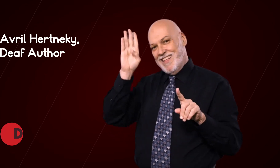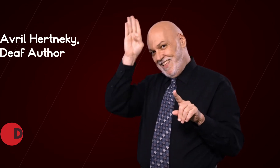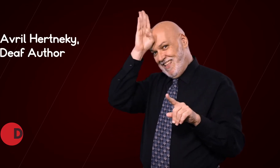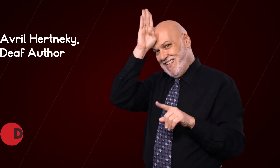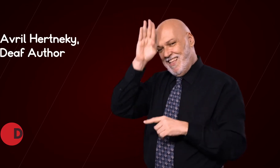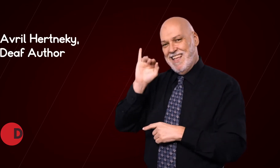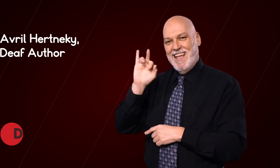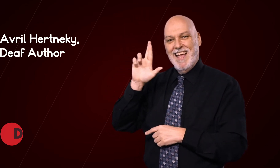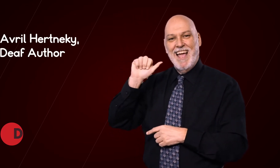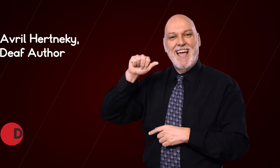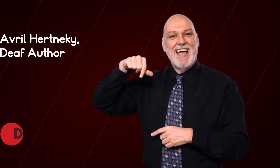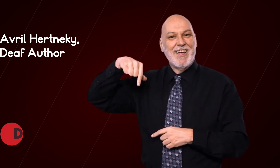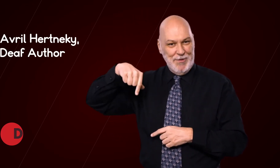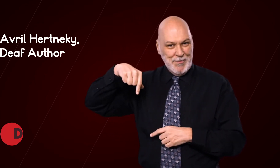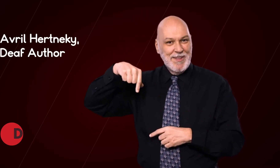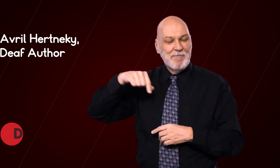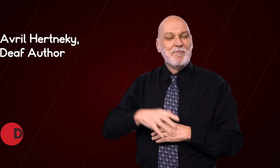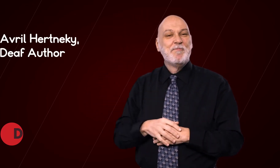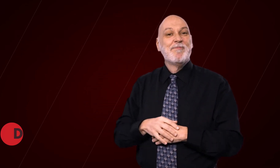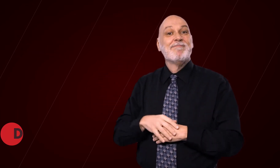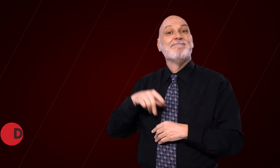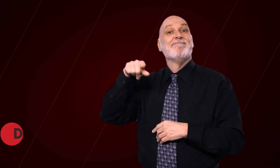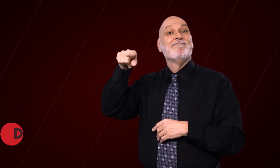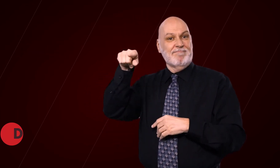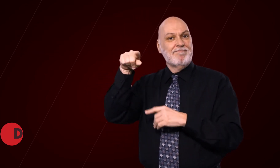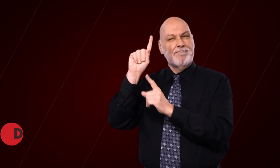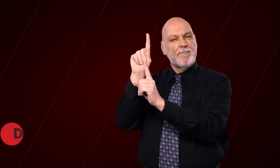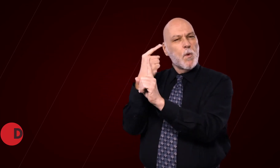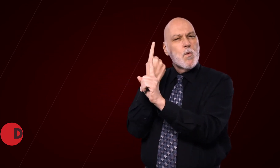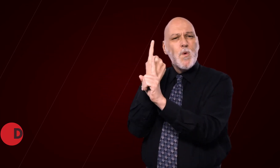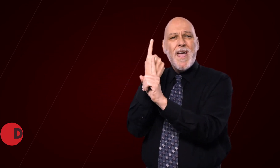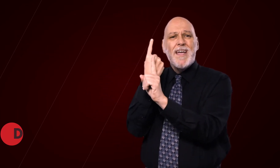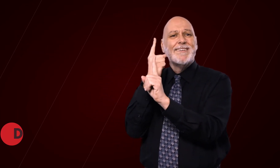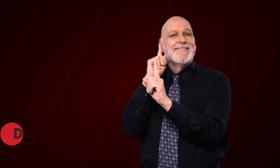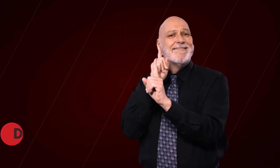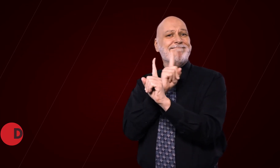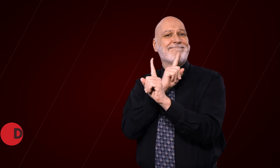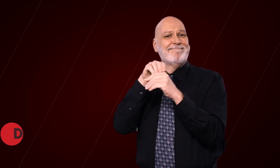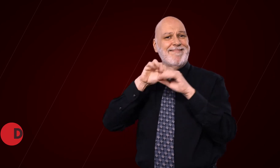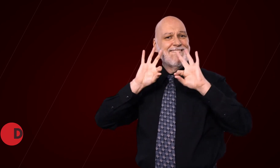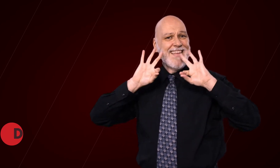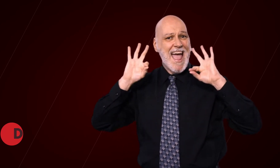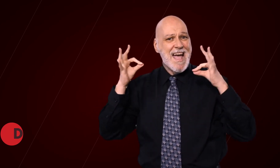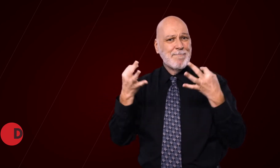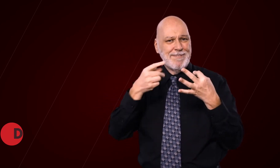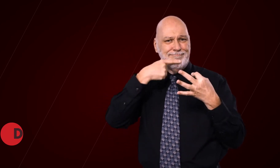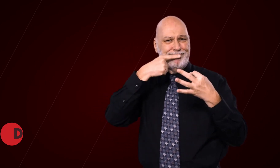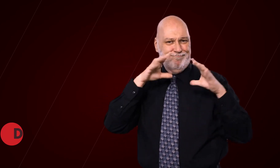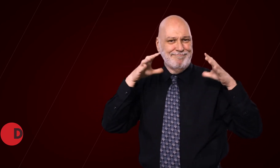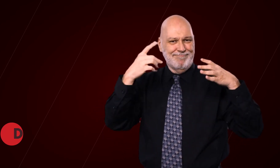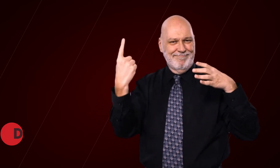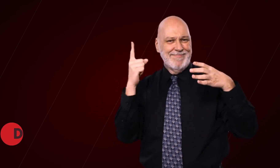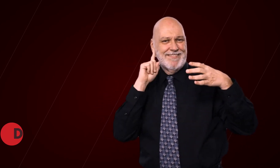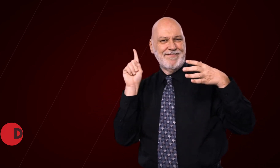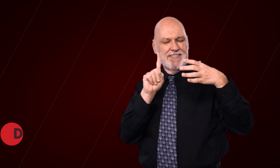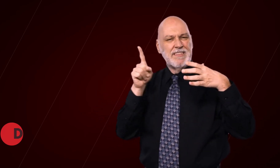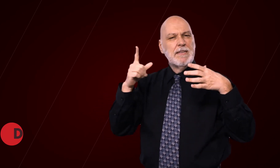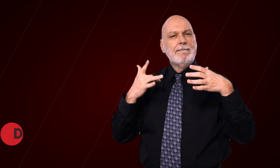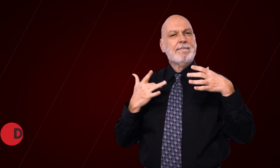of a family that moved from Iraq. Being the only Deaf in the family,